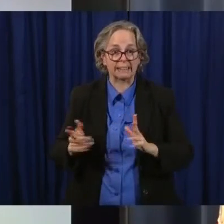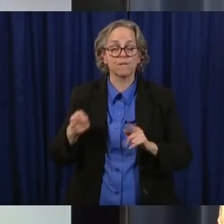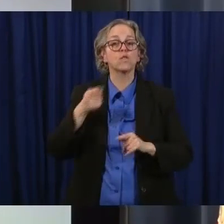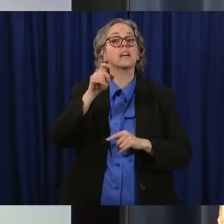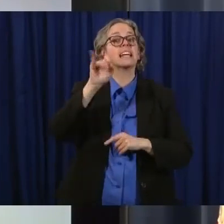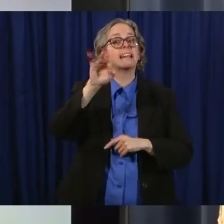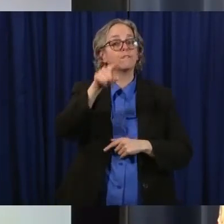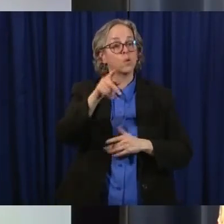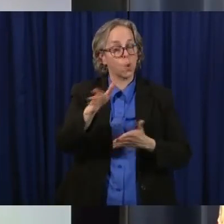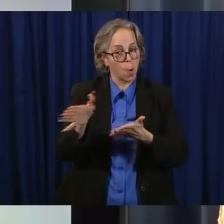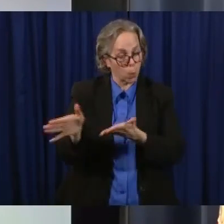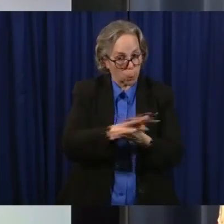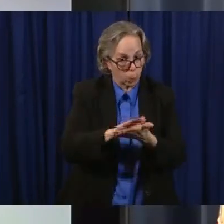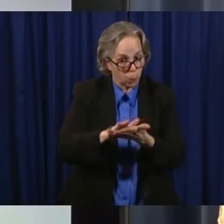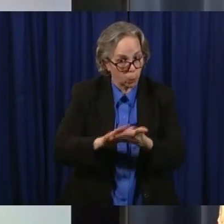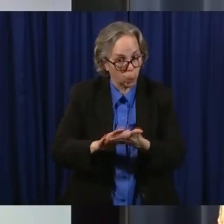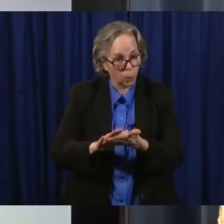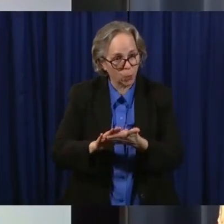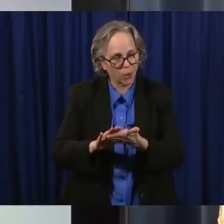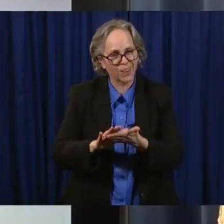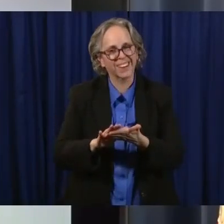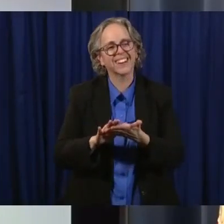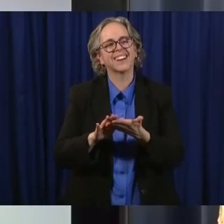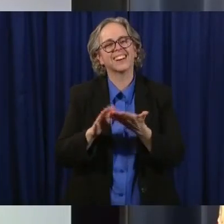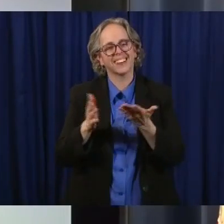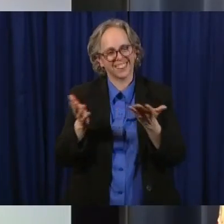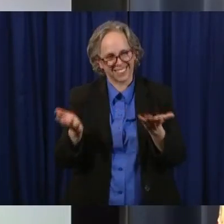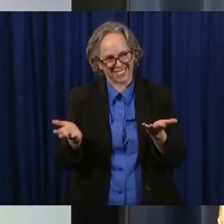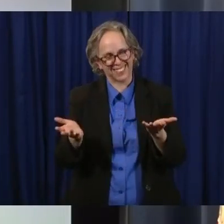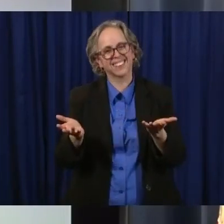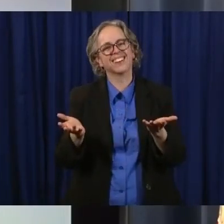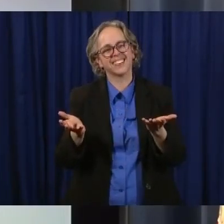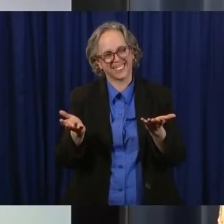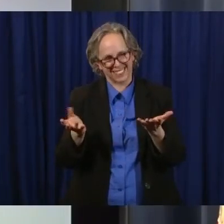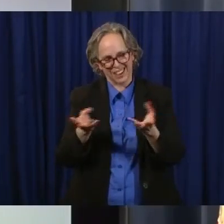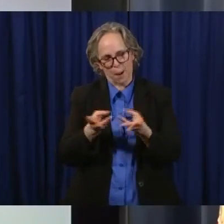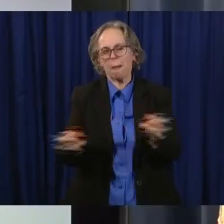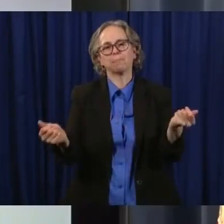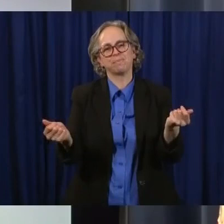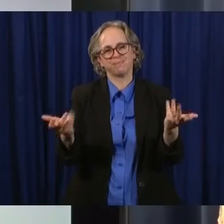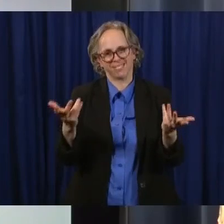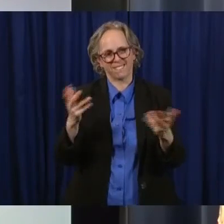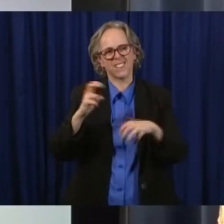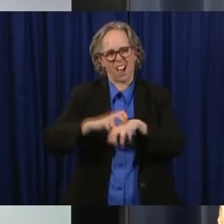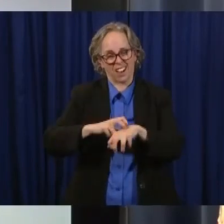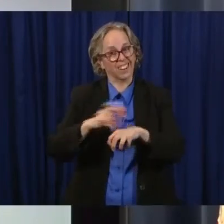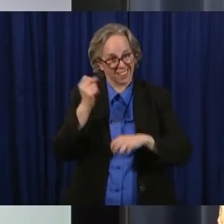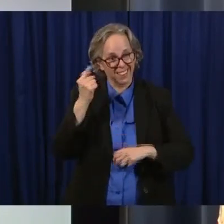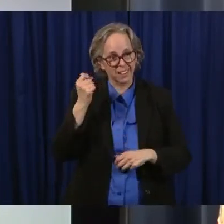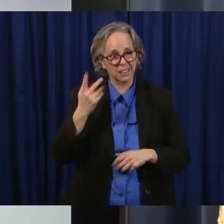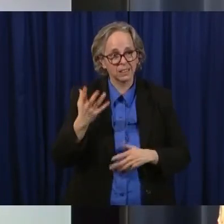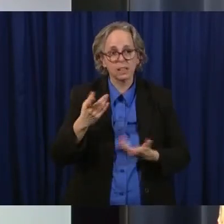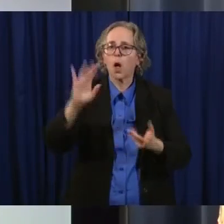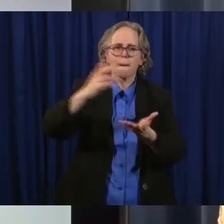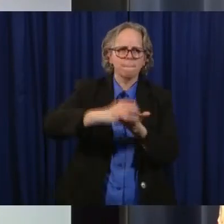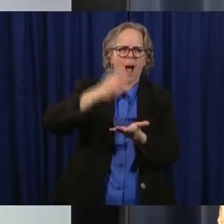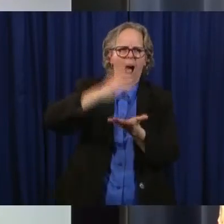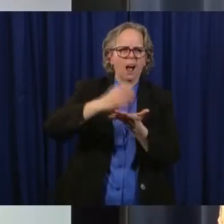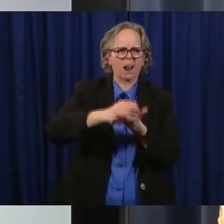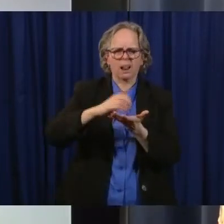72 HOURS. AND SO ON. PLASTIC AND STAINLESS STEEL IT LAST THE LONGEST AMOUNT OF TIME. BUT THAT IS PERSISTENCE. THAT IS IF YOU DON'T DO ANYTHING TO THE VIRUS. IF YOU TAKE A CDC RECOMMENDED